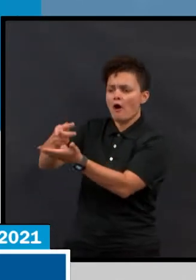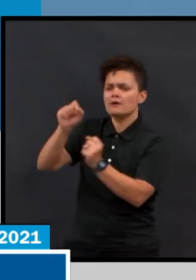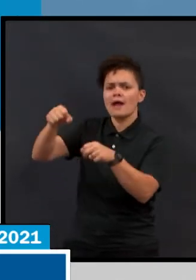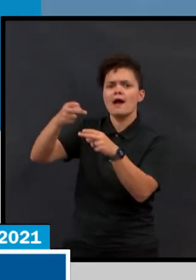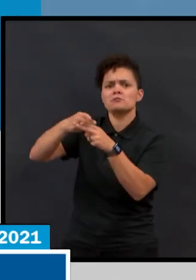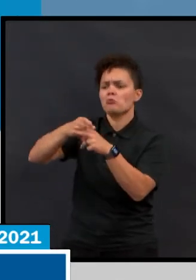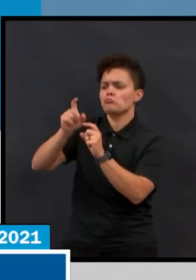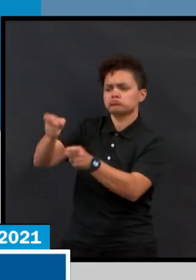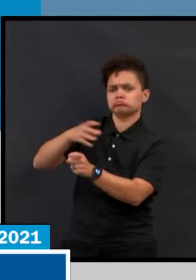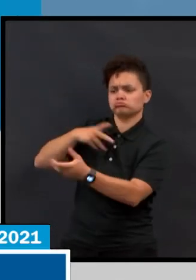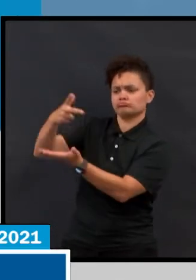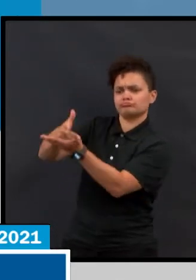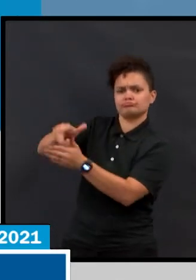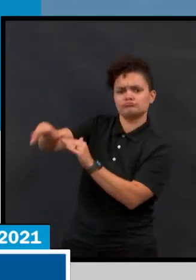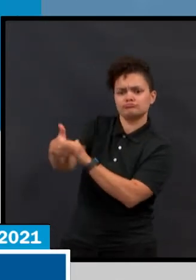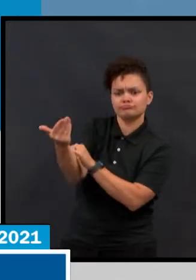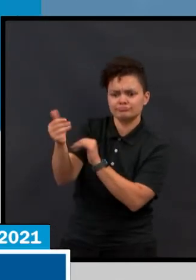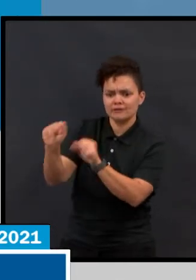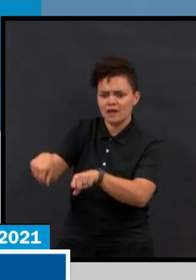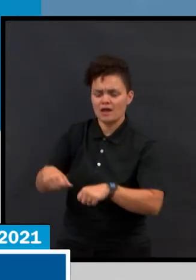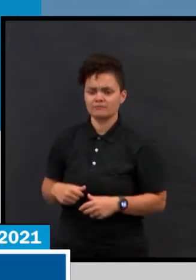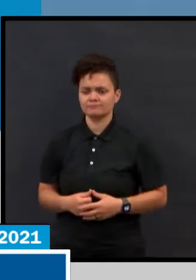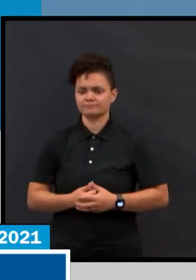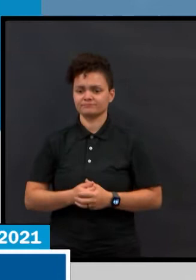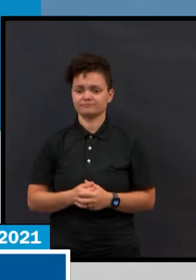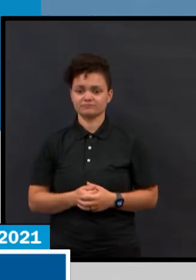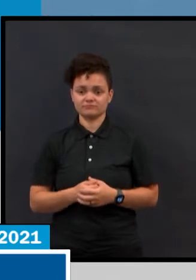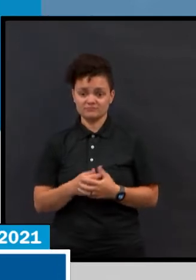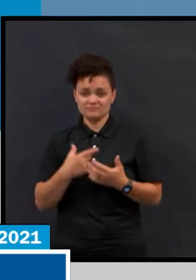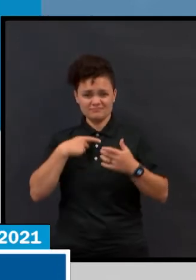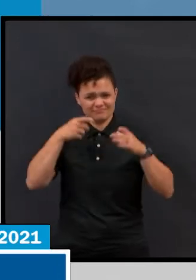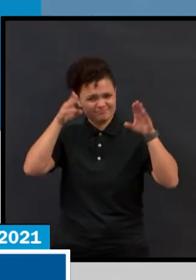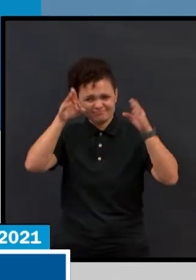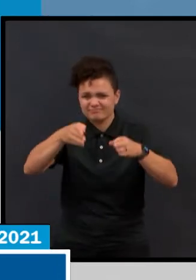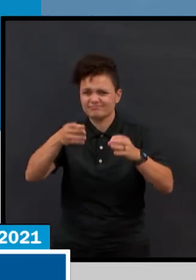and of course more affordable housing that is the secret to uh really making an imprint